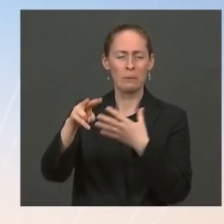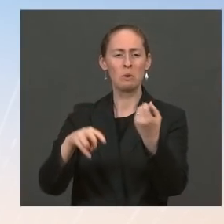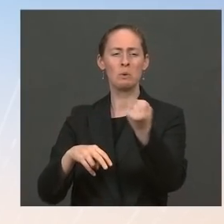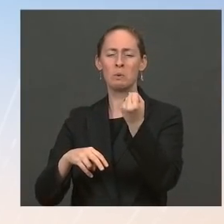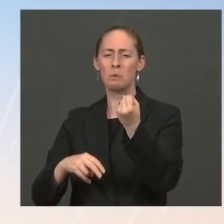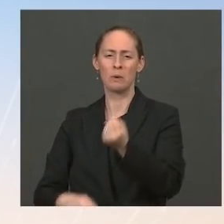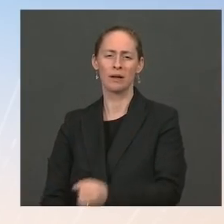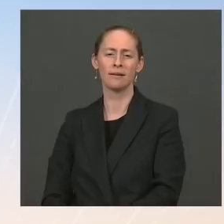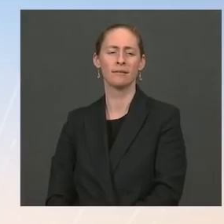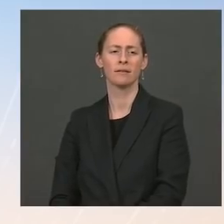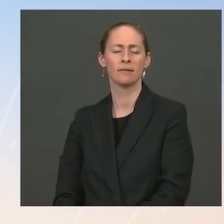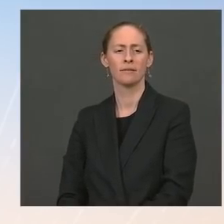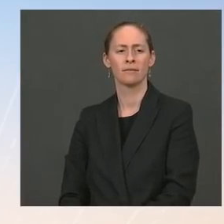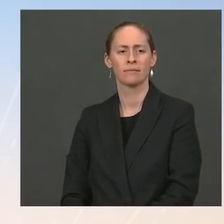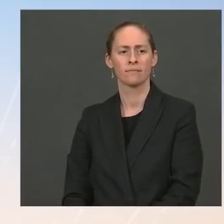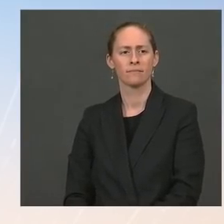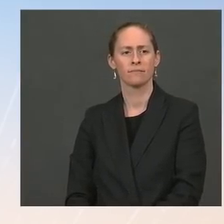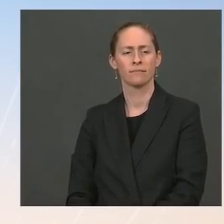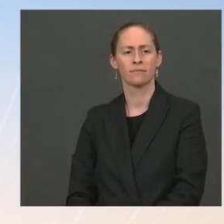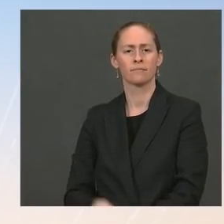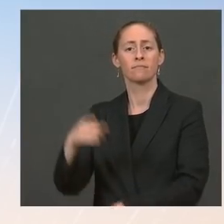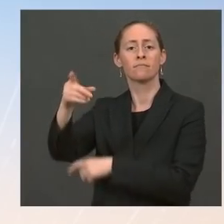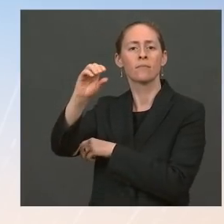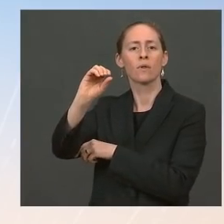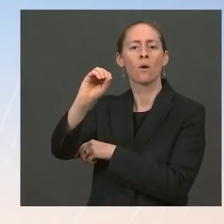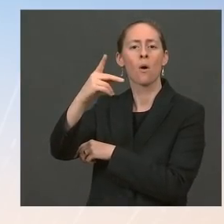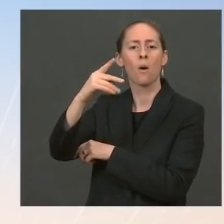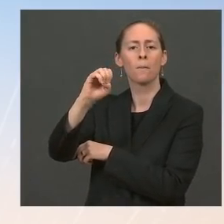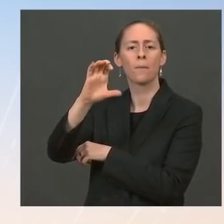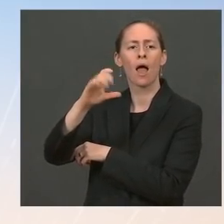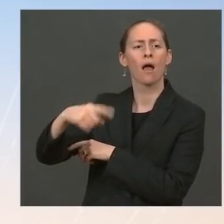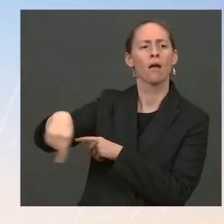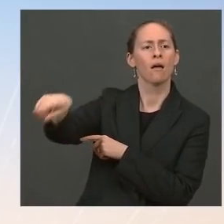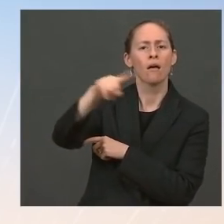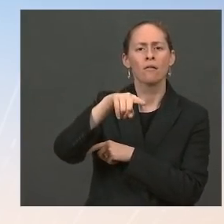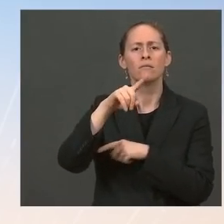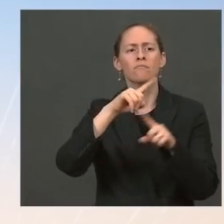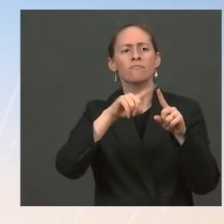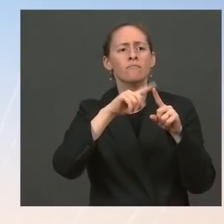with OPEC member countries, including Saudi Arabia, even though we're not a member of OPEC,